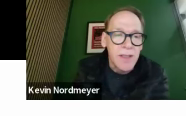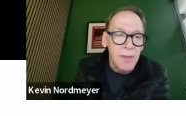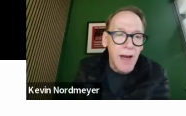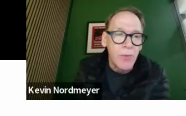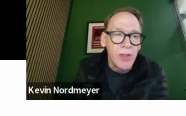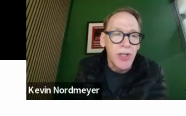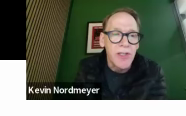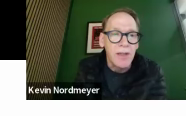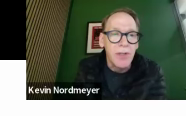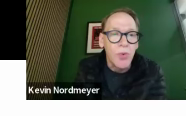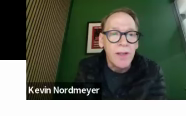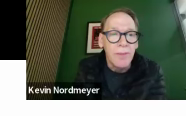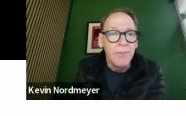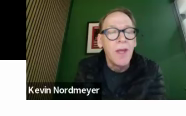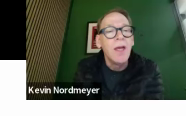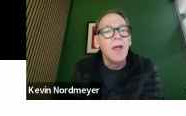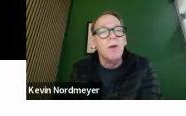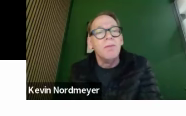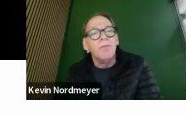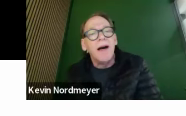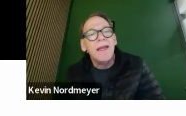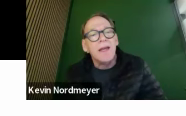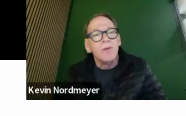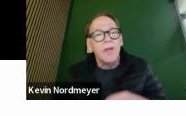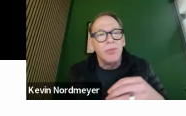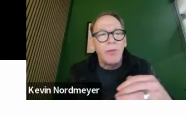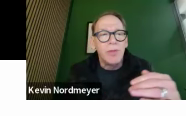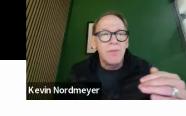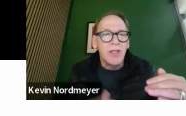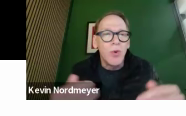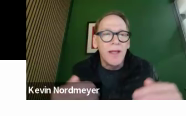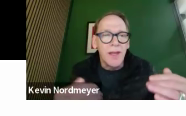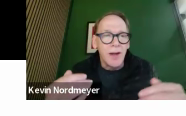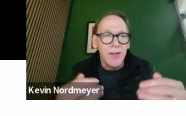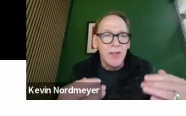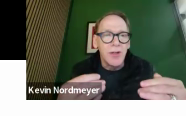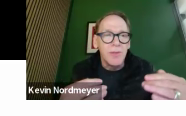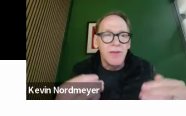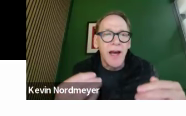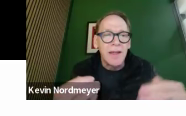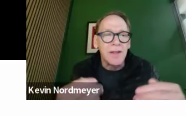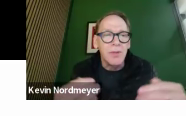And if I was in my wheelchair sitting between them, my head would be probably between theirs in terms of height